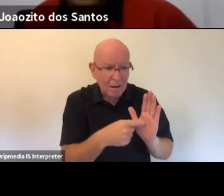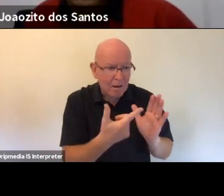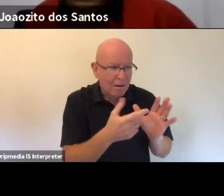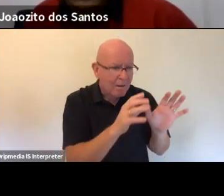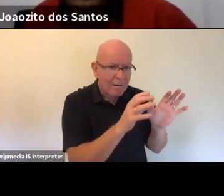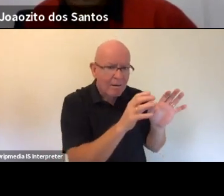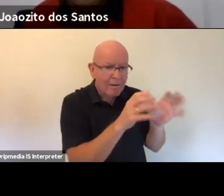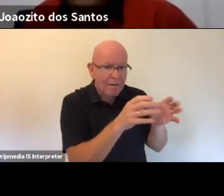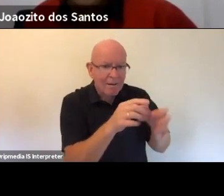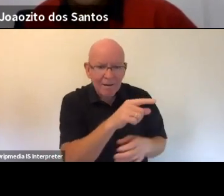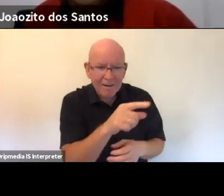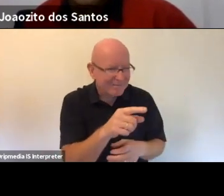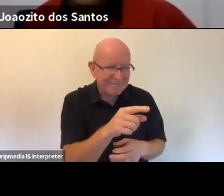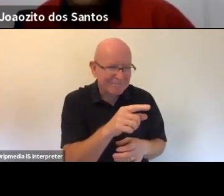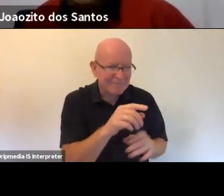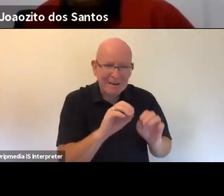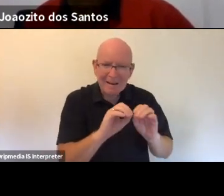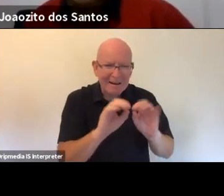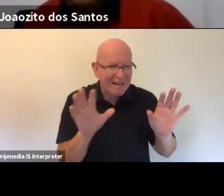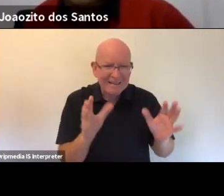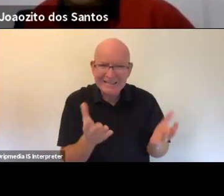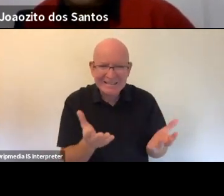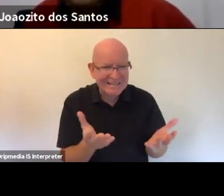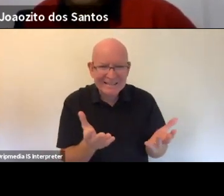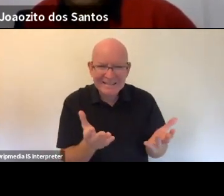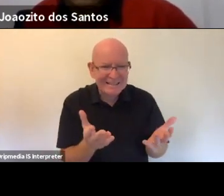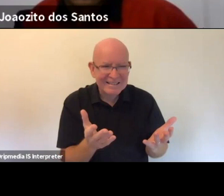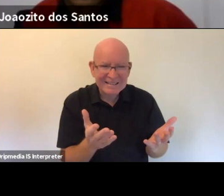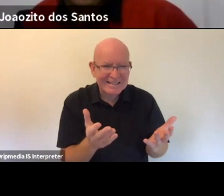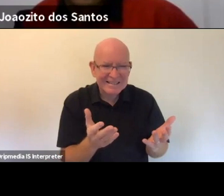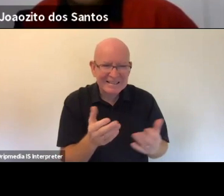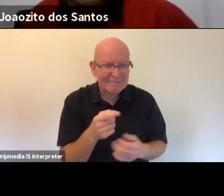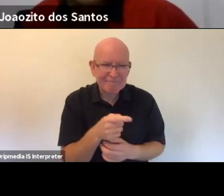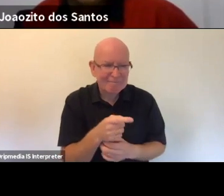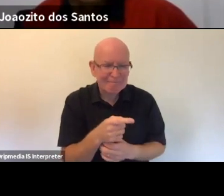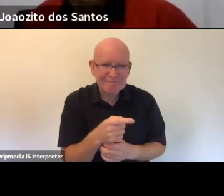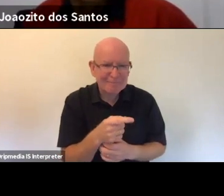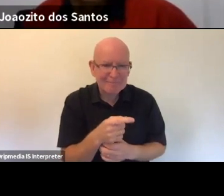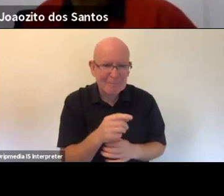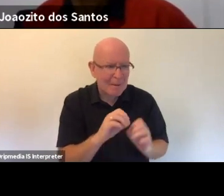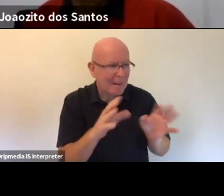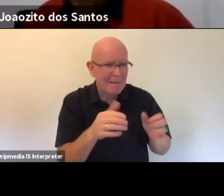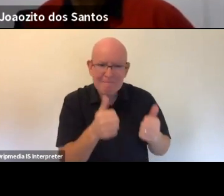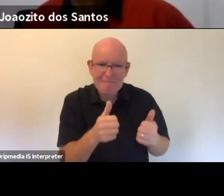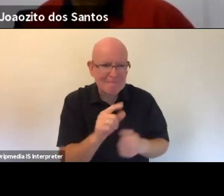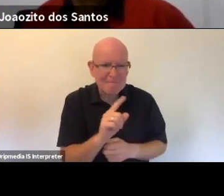clear and not really accurate data to be used.